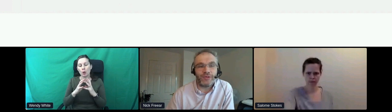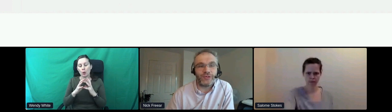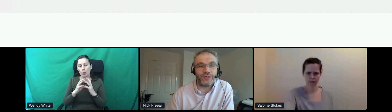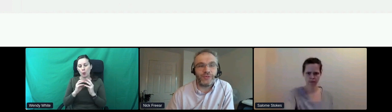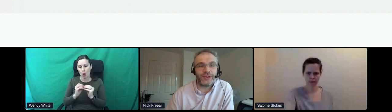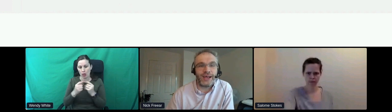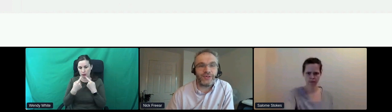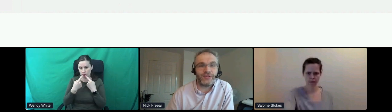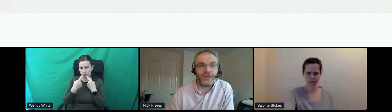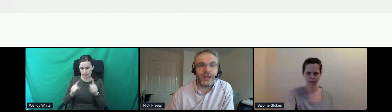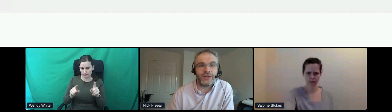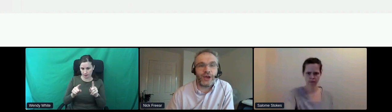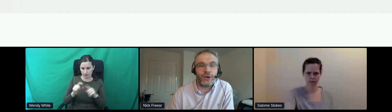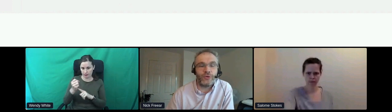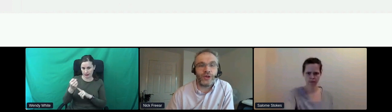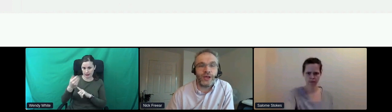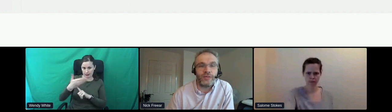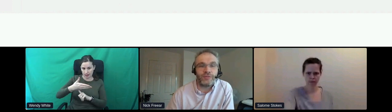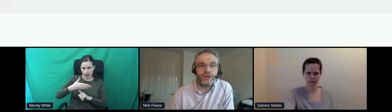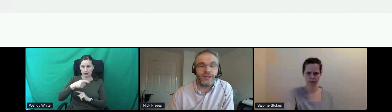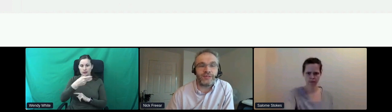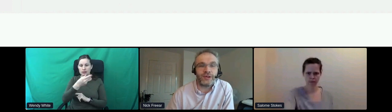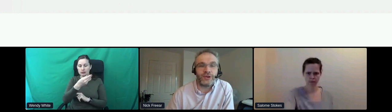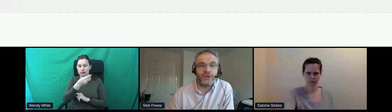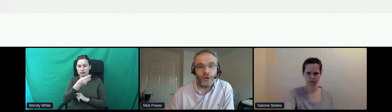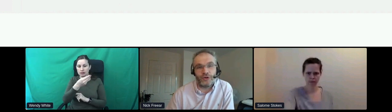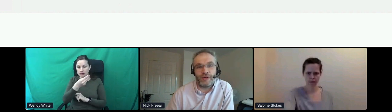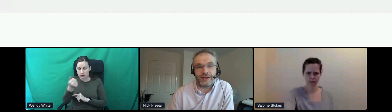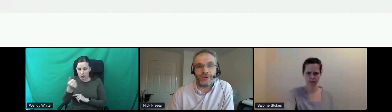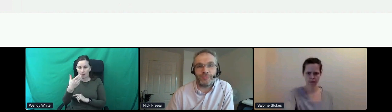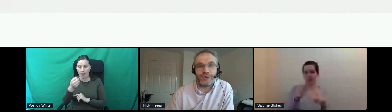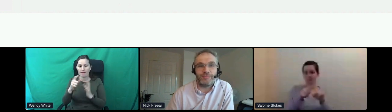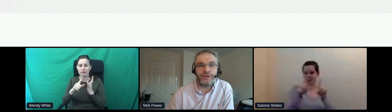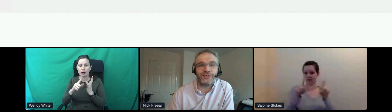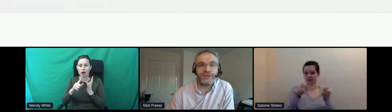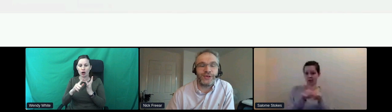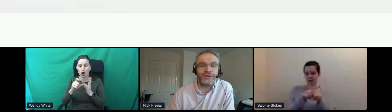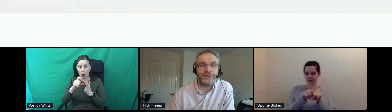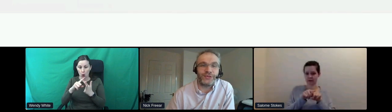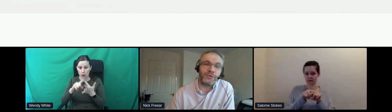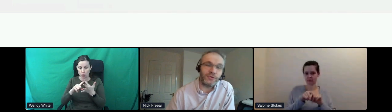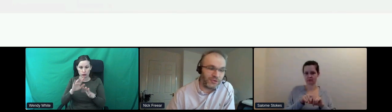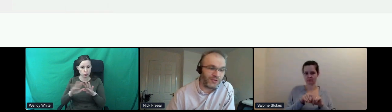So some of the slides contain code that is not correct on purpose so don't use